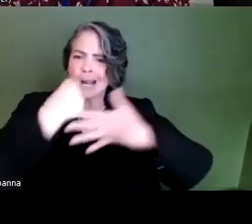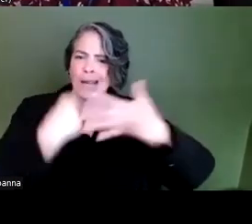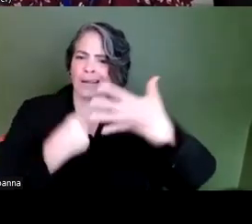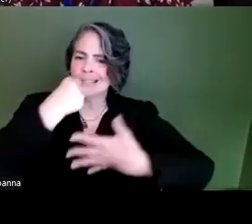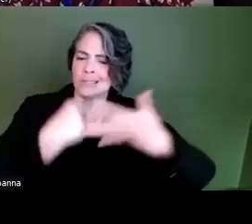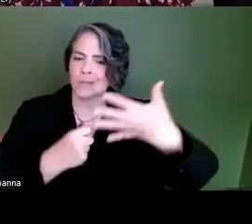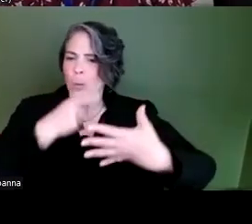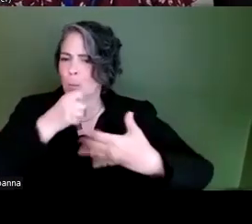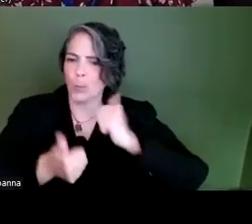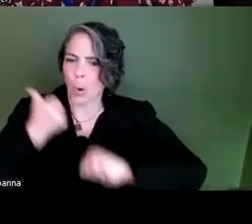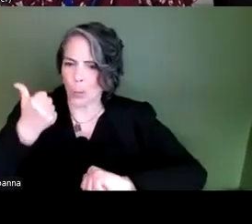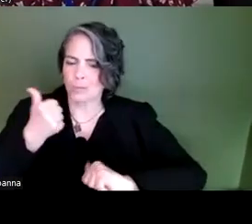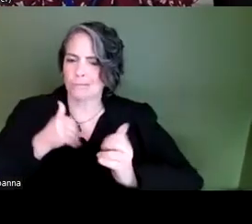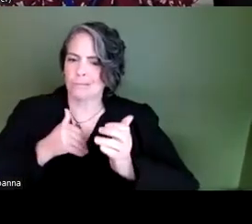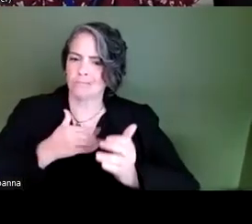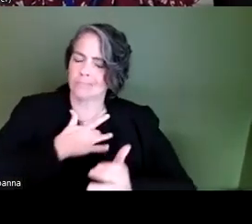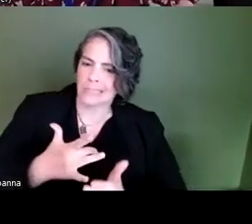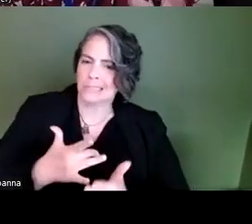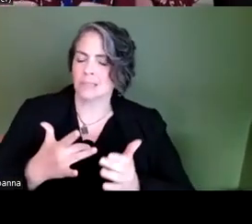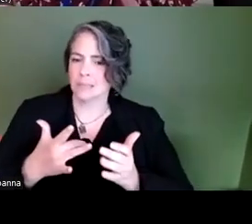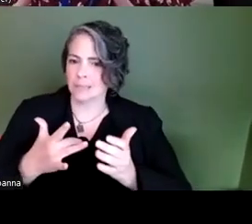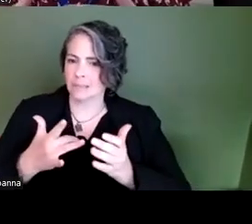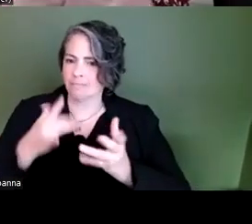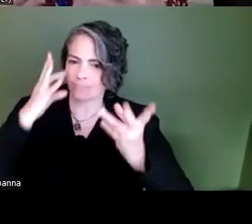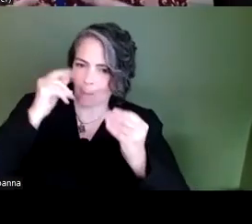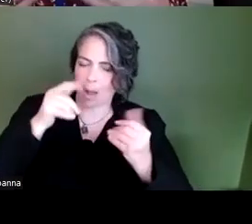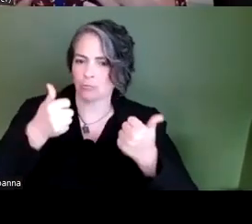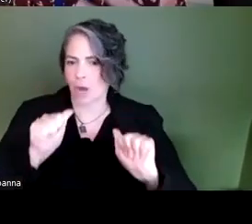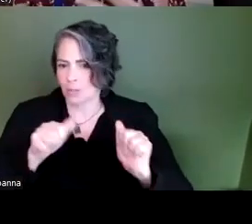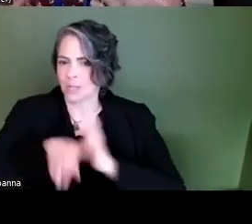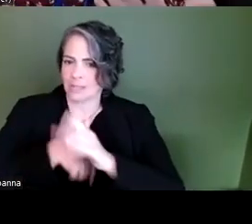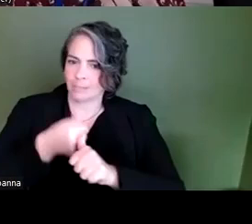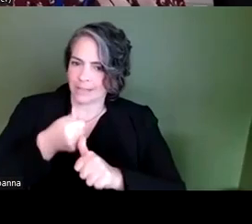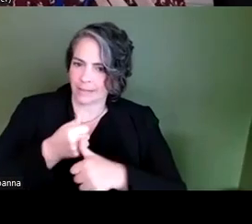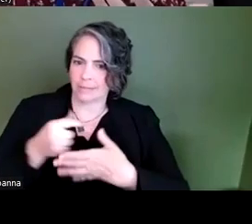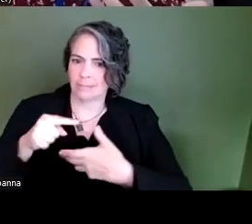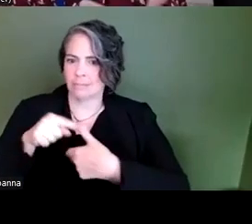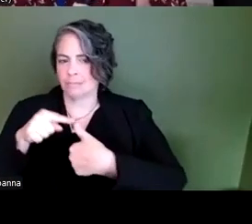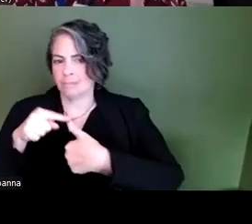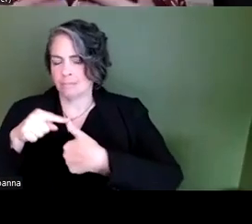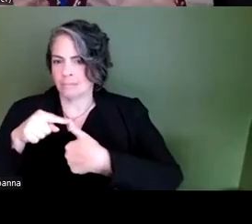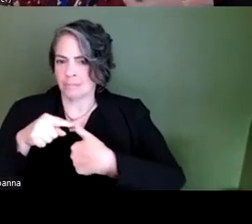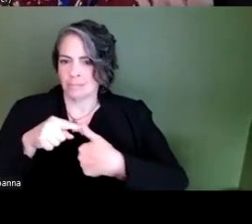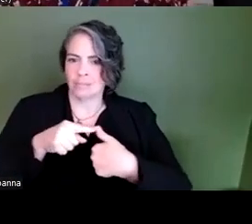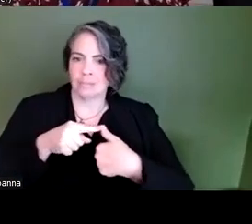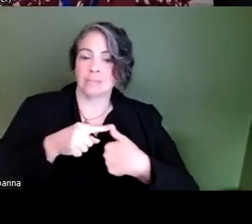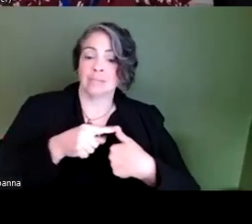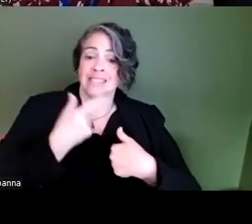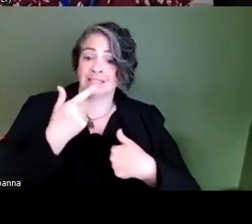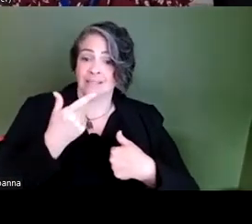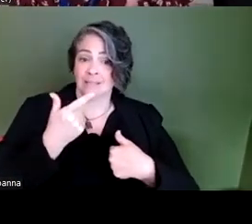racial minoritized identity. There's just not a protective effect of somebody's racial group if